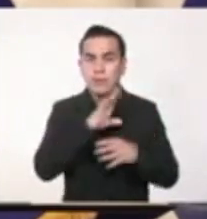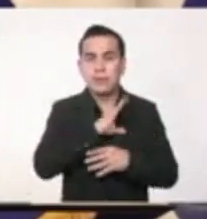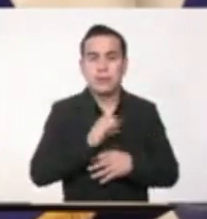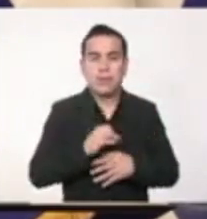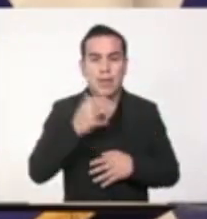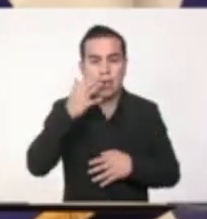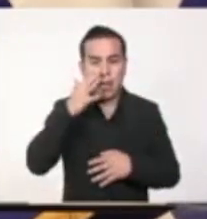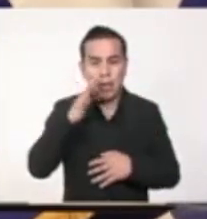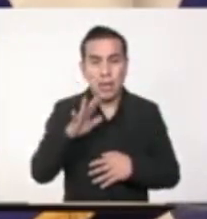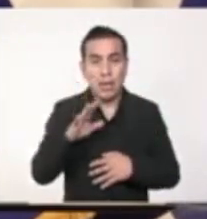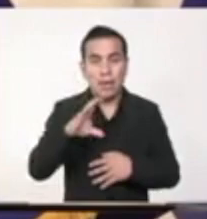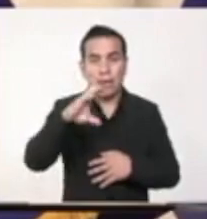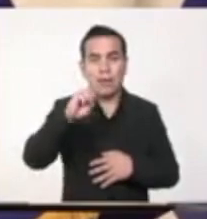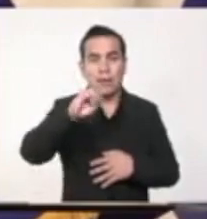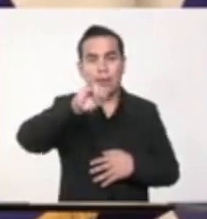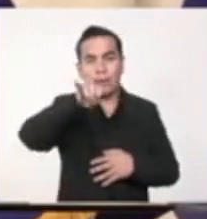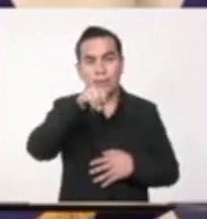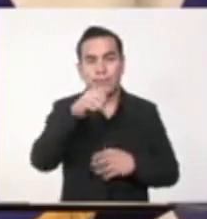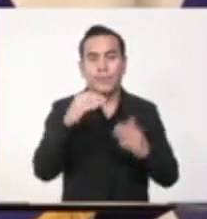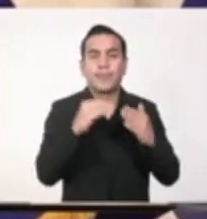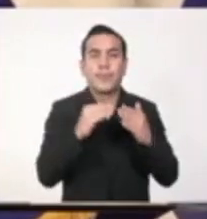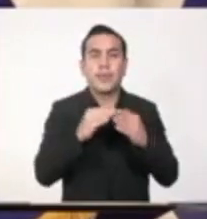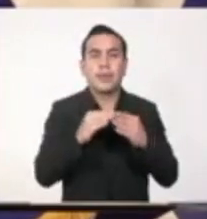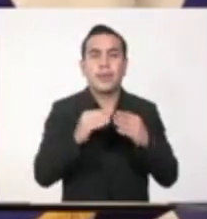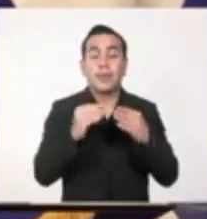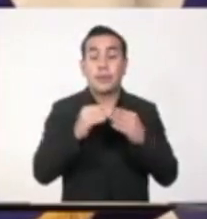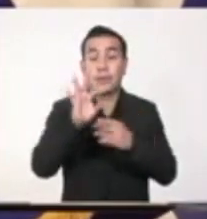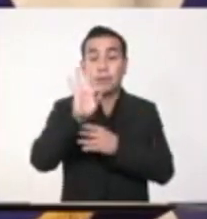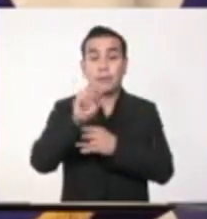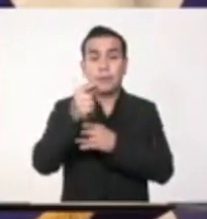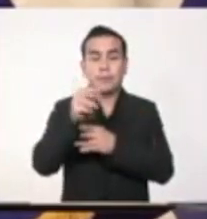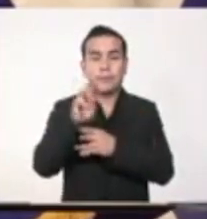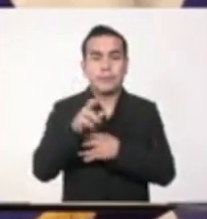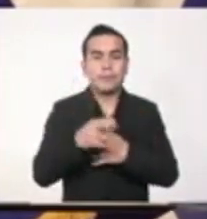that of the judicial body, or the law of the prosecution.